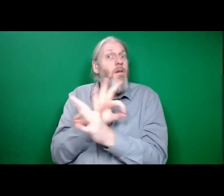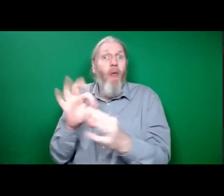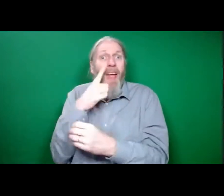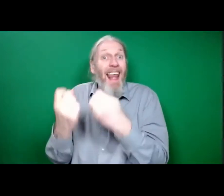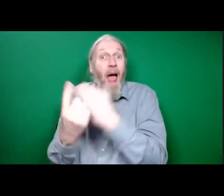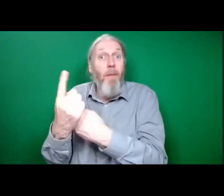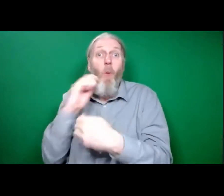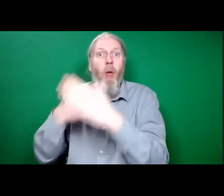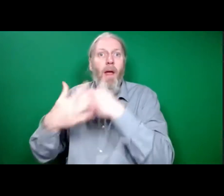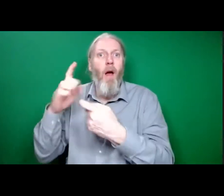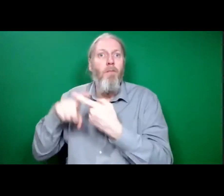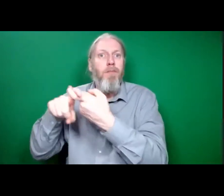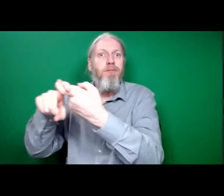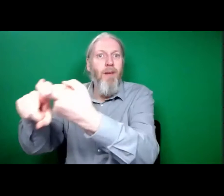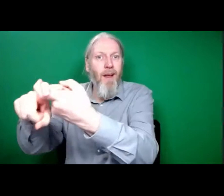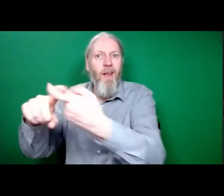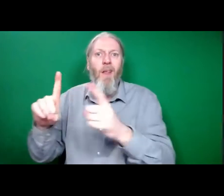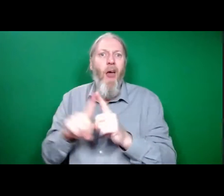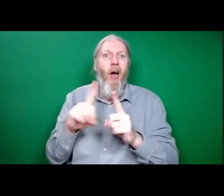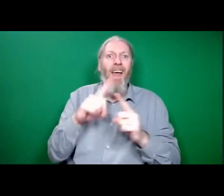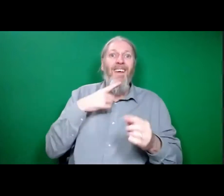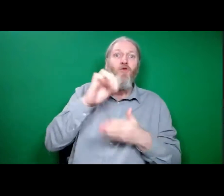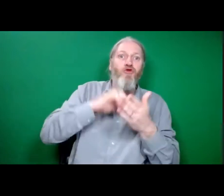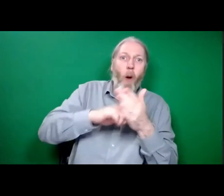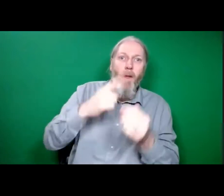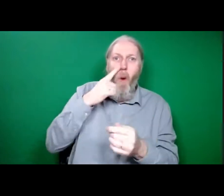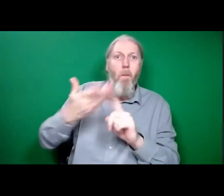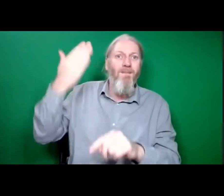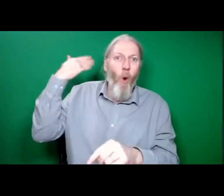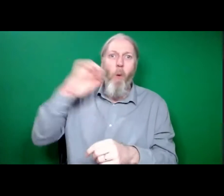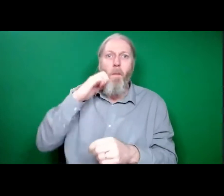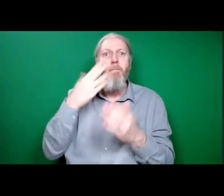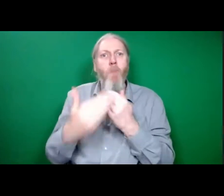painful painful process, very expensive in stamps. Then we got one case study. When you have one case